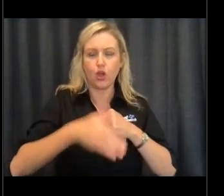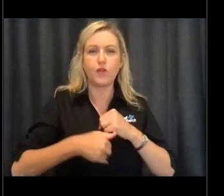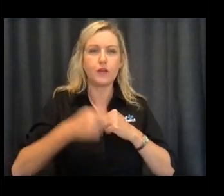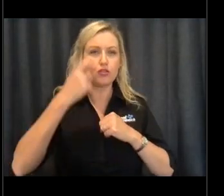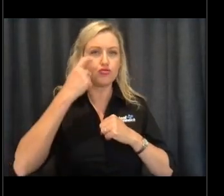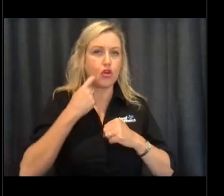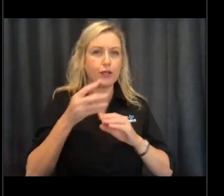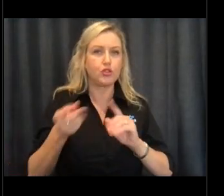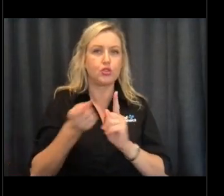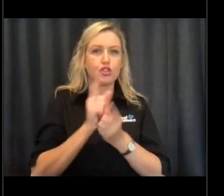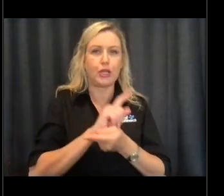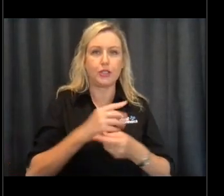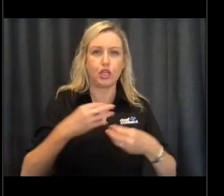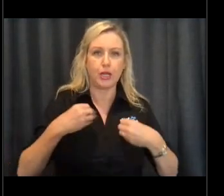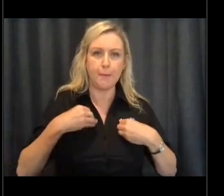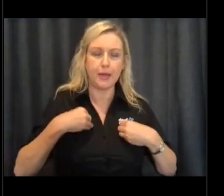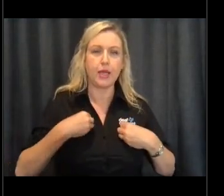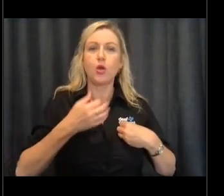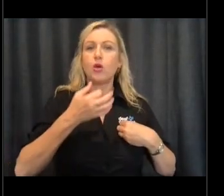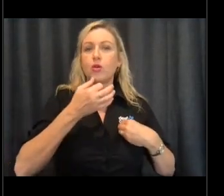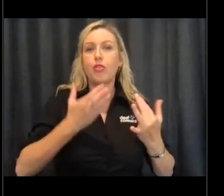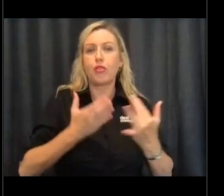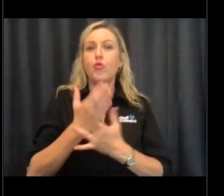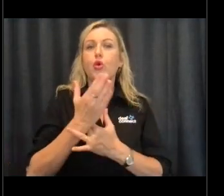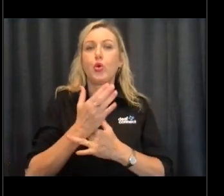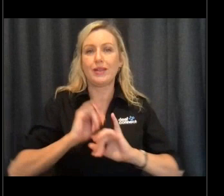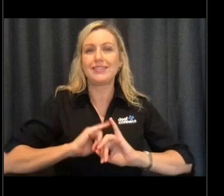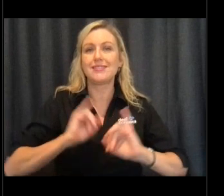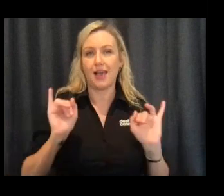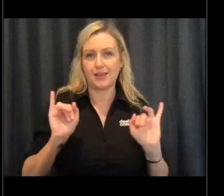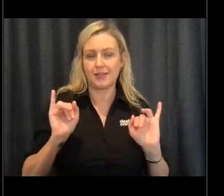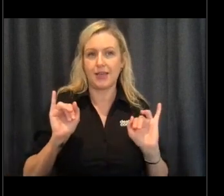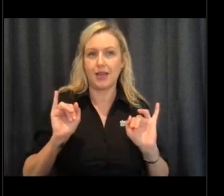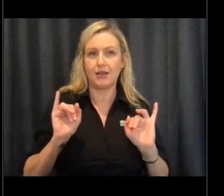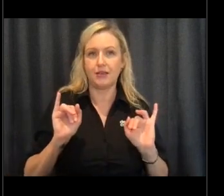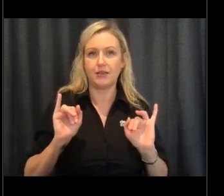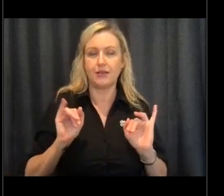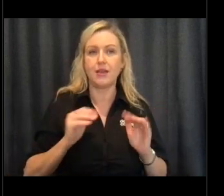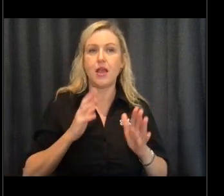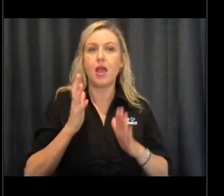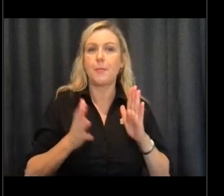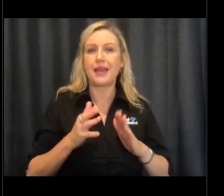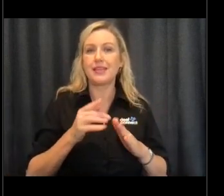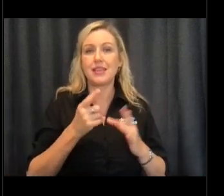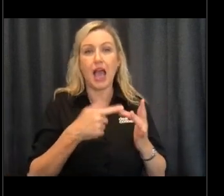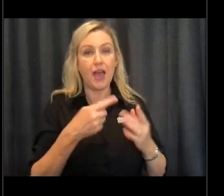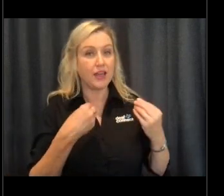zone and that is that no insurer is required to offer you insurance or give you insurance